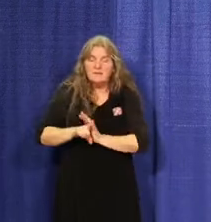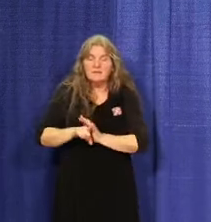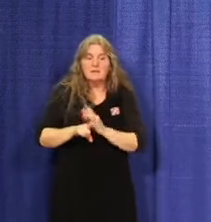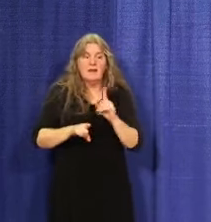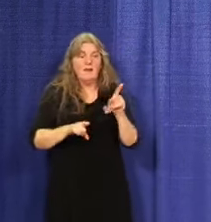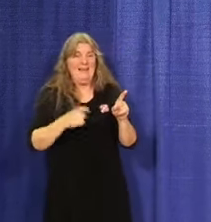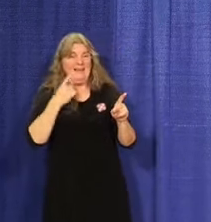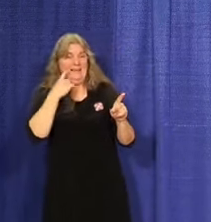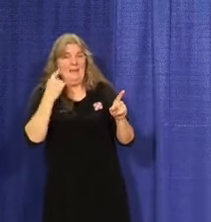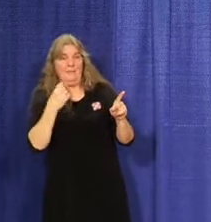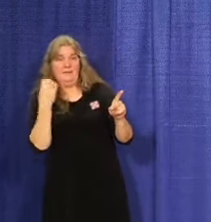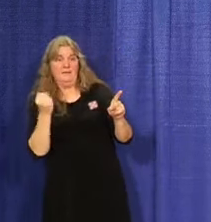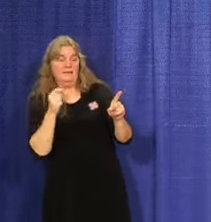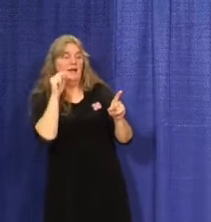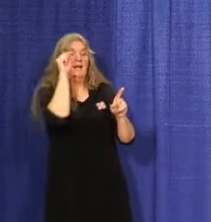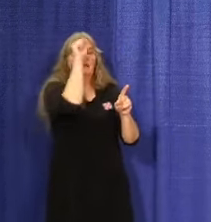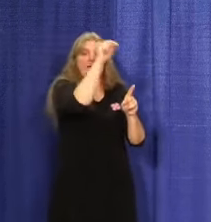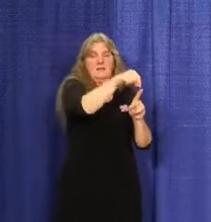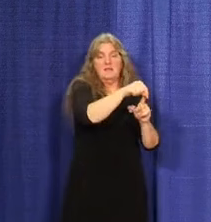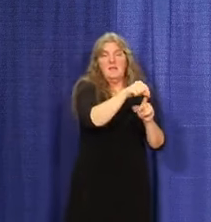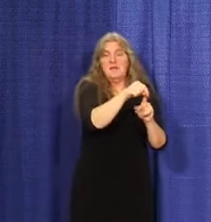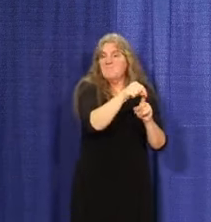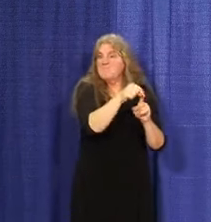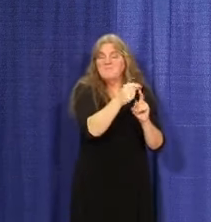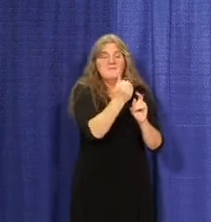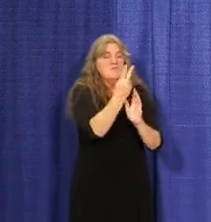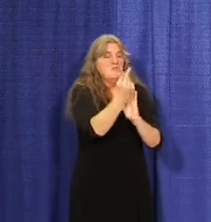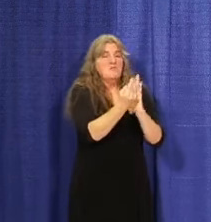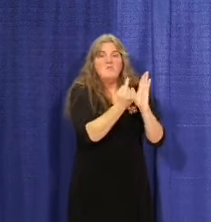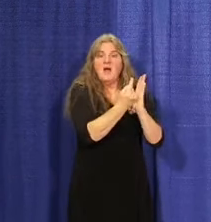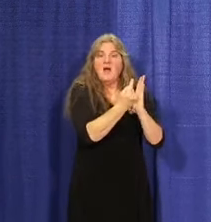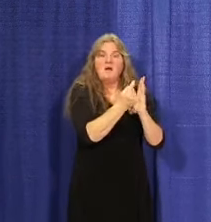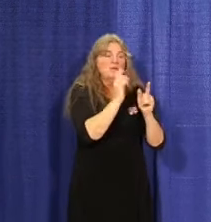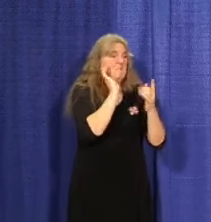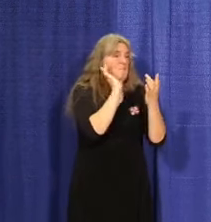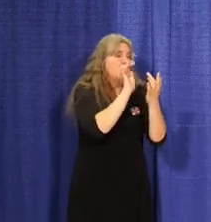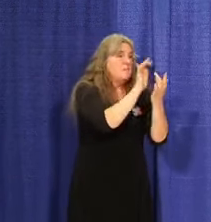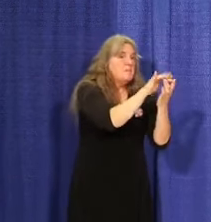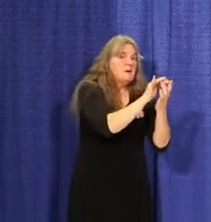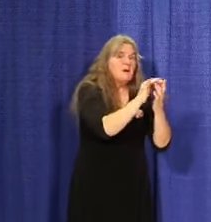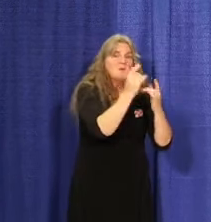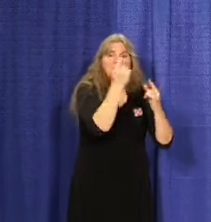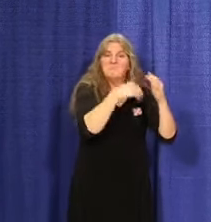notified within hours and most of the rest within one or two days, and this over a long